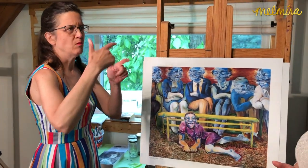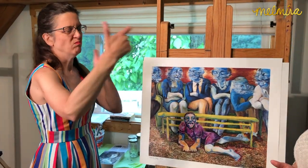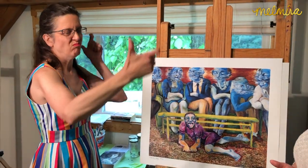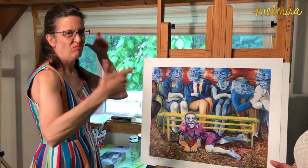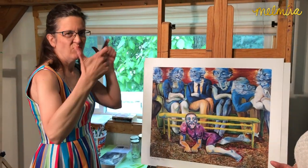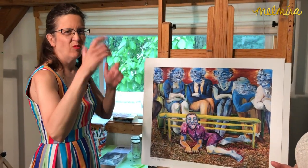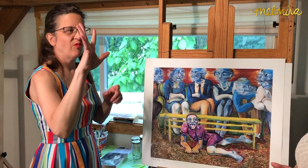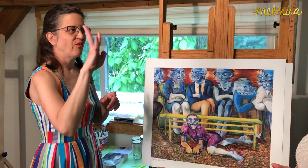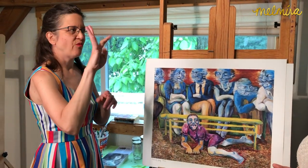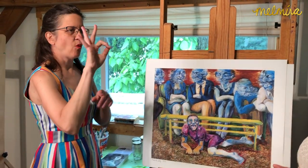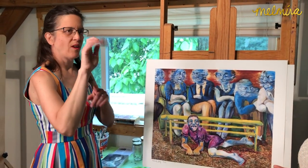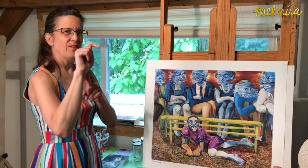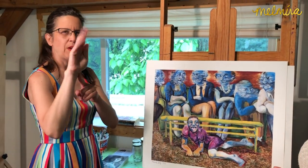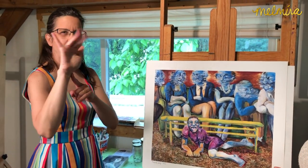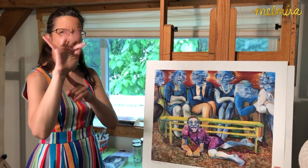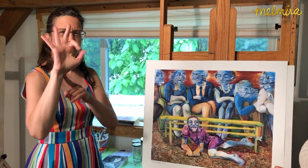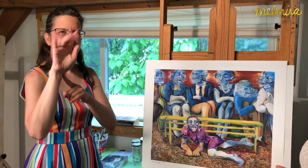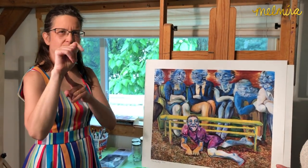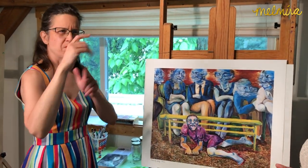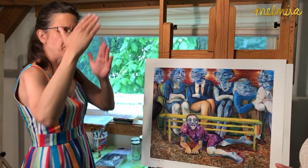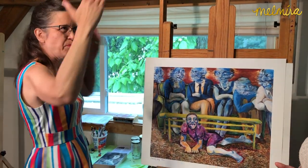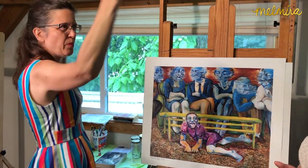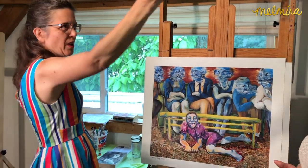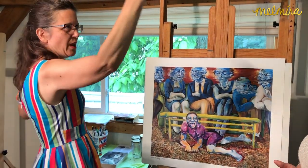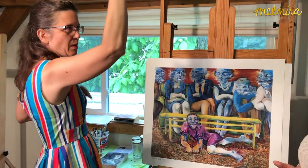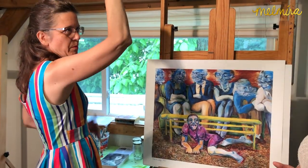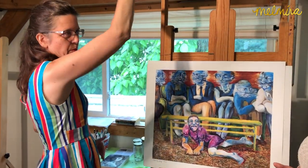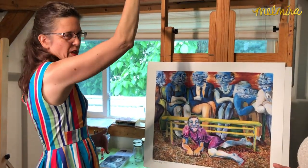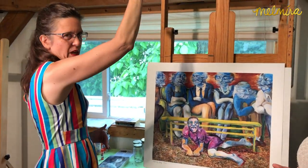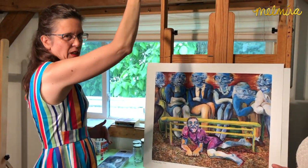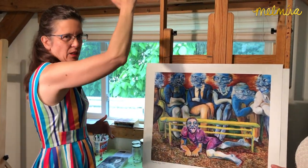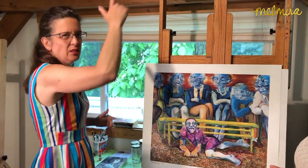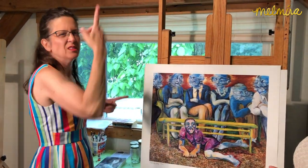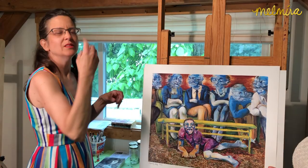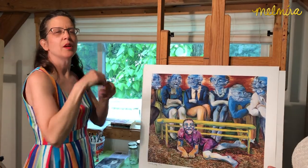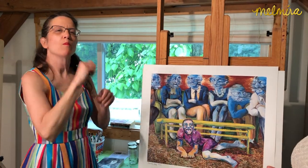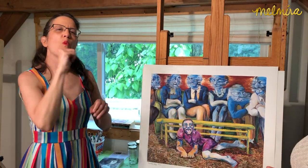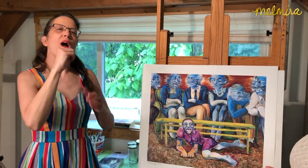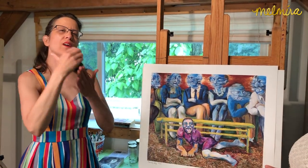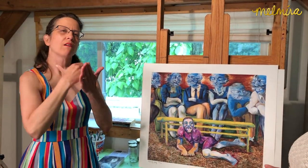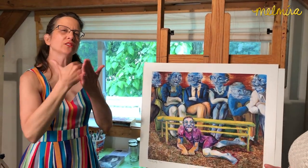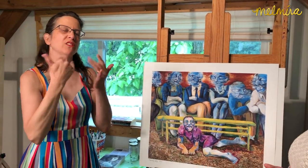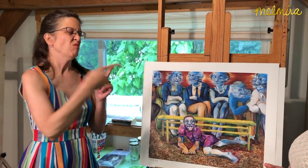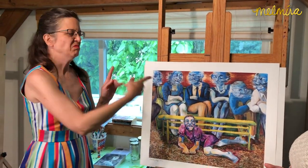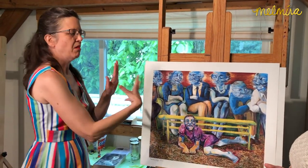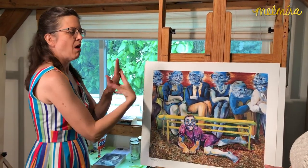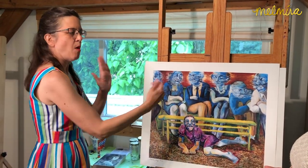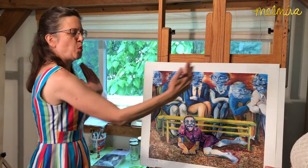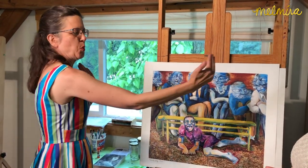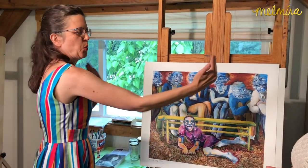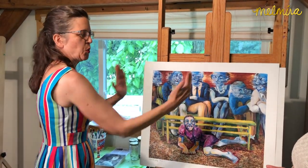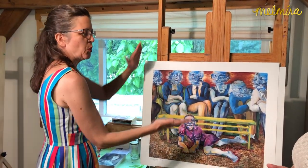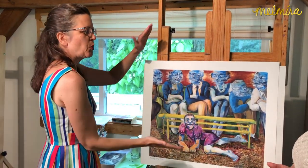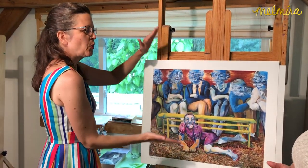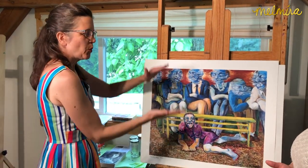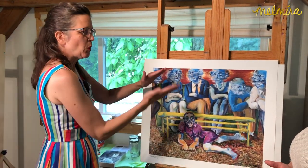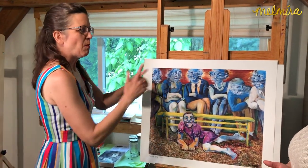It's huge, four by four feet long. It's in a private collection now. This is smaller copy.